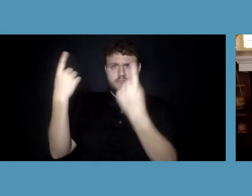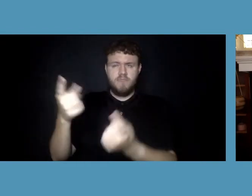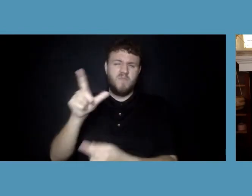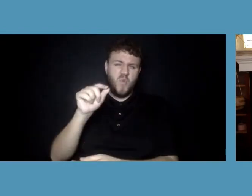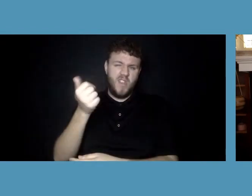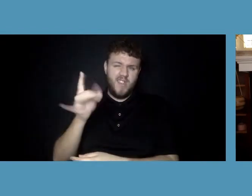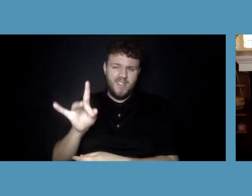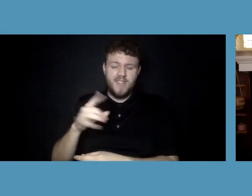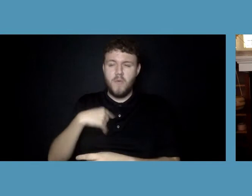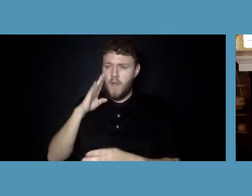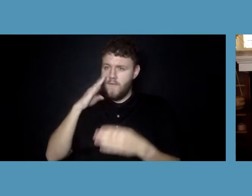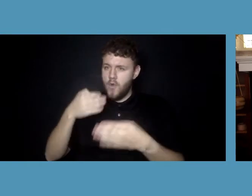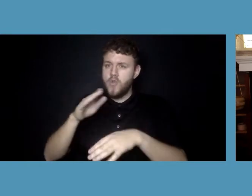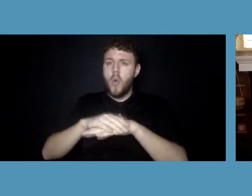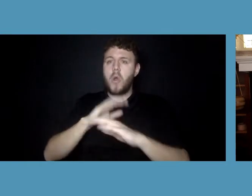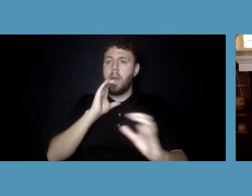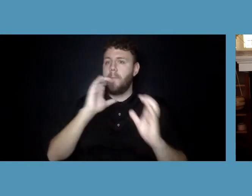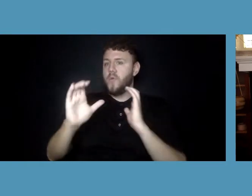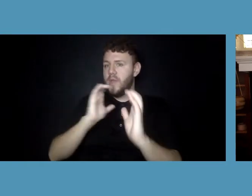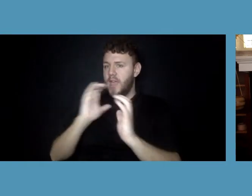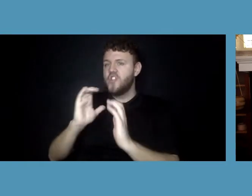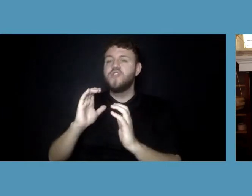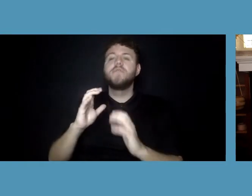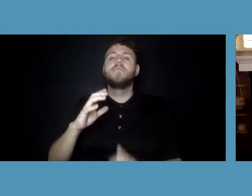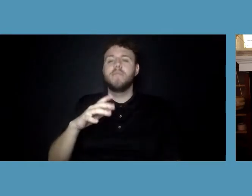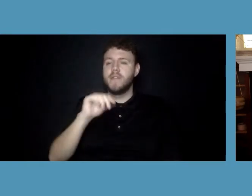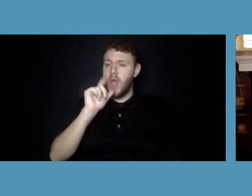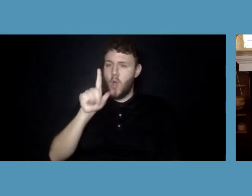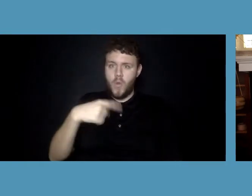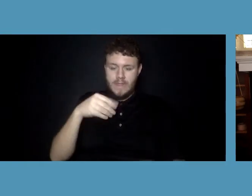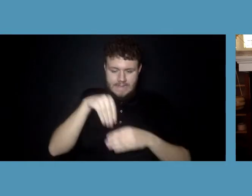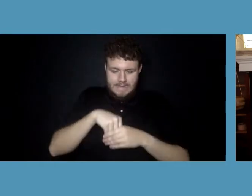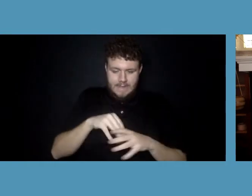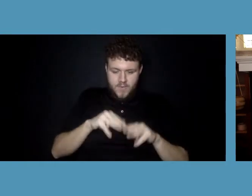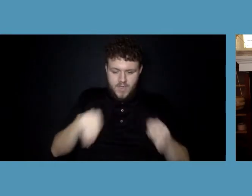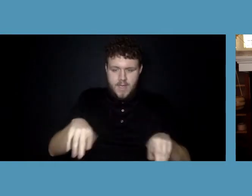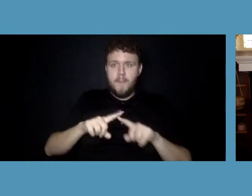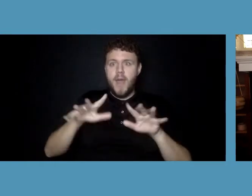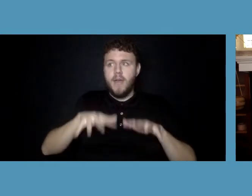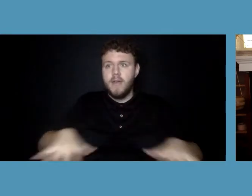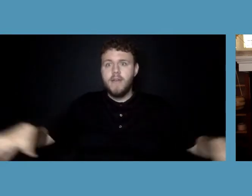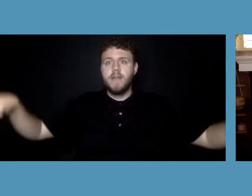on is our communication especially externally. So the first thing we did in 2018 was an overhaul of